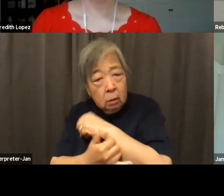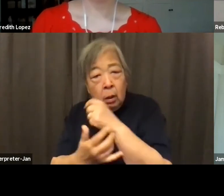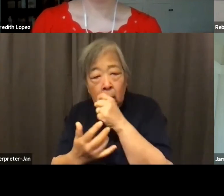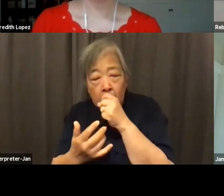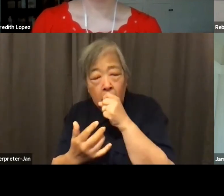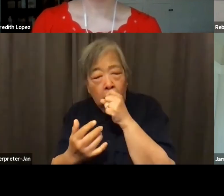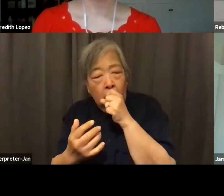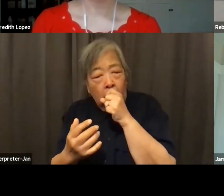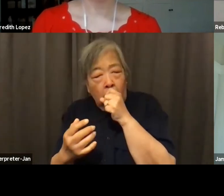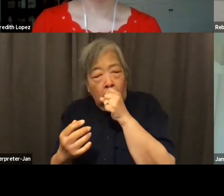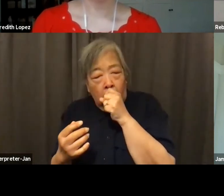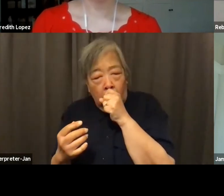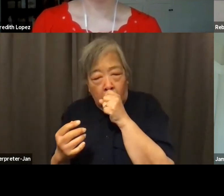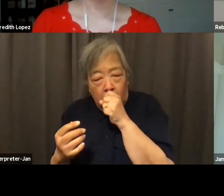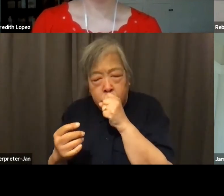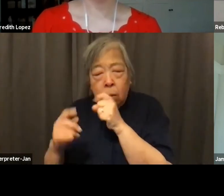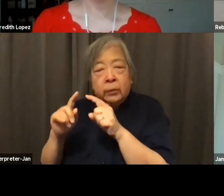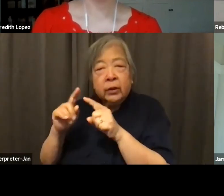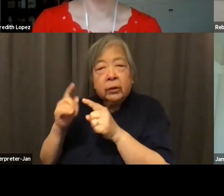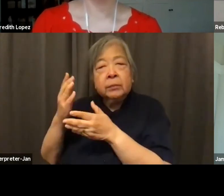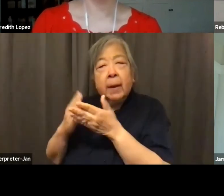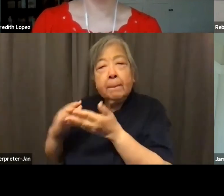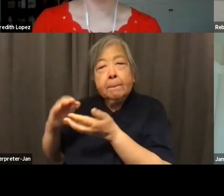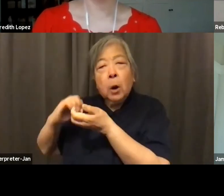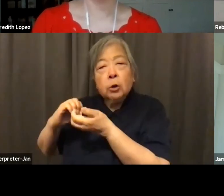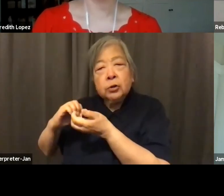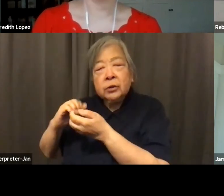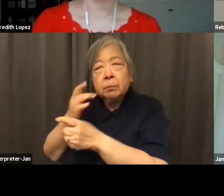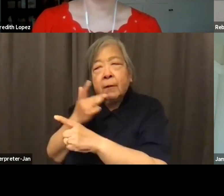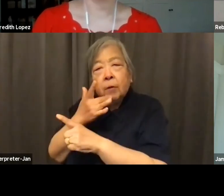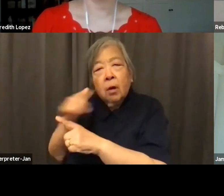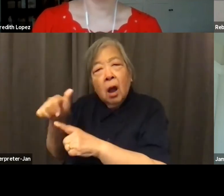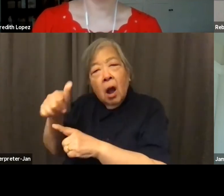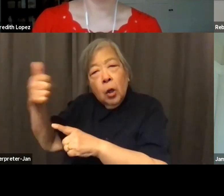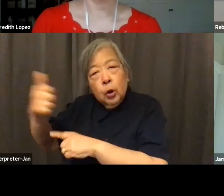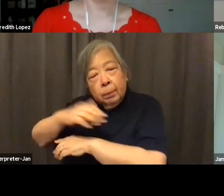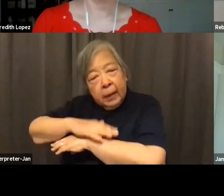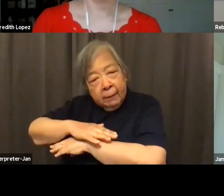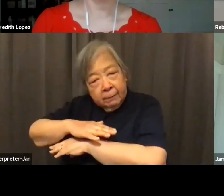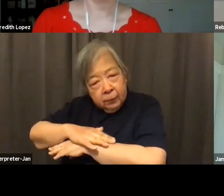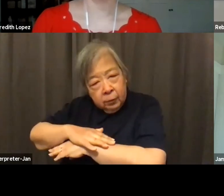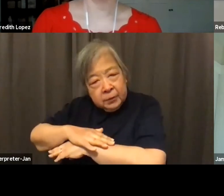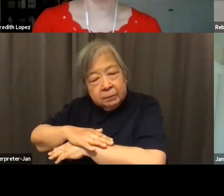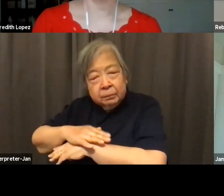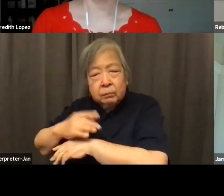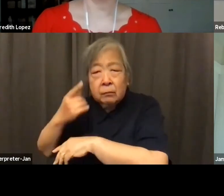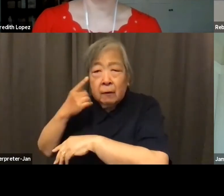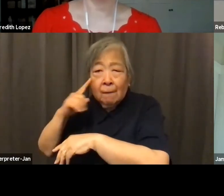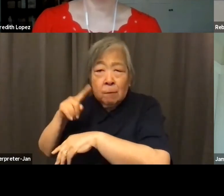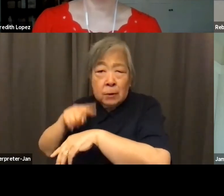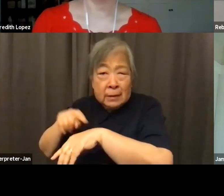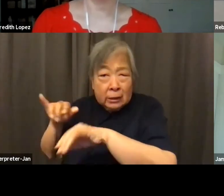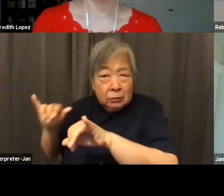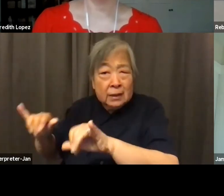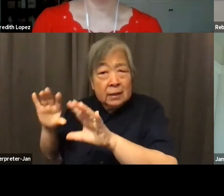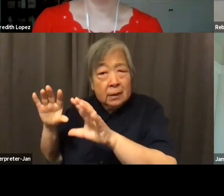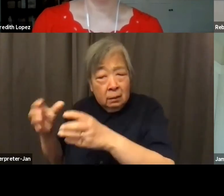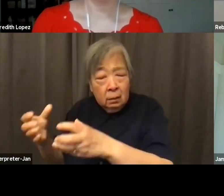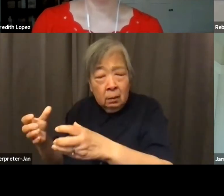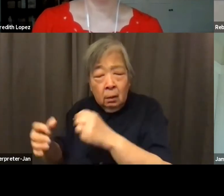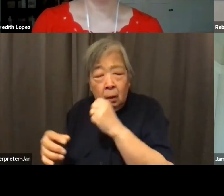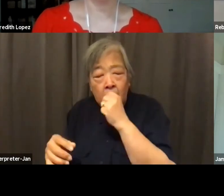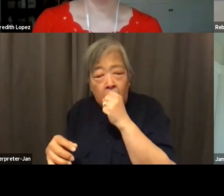partners tend to prefer different platforms for synchronous class materials, and that